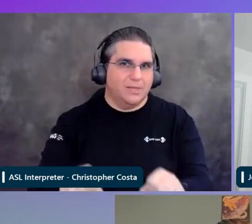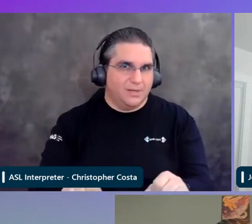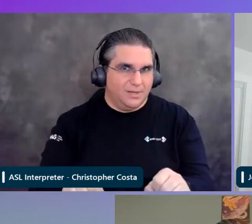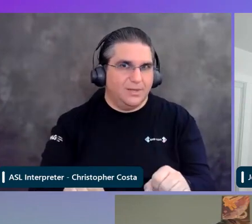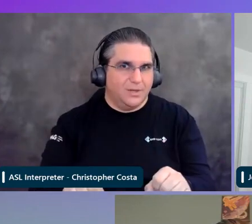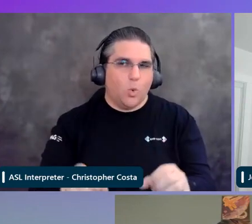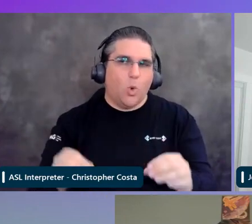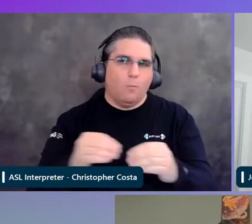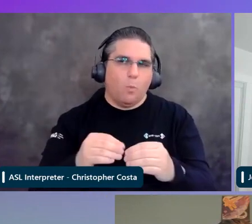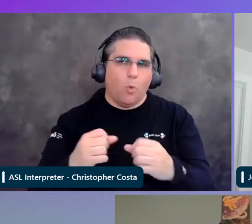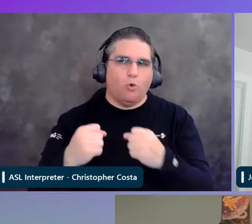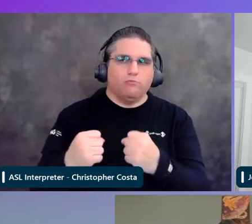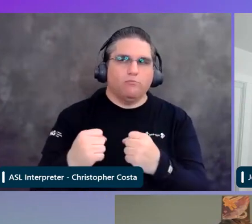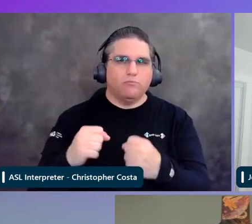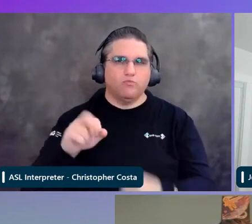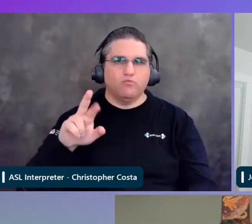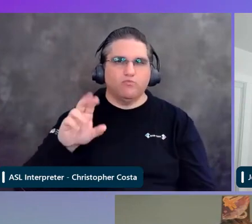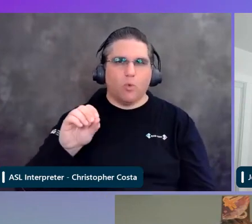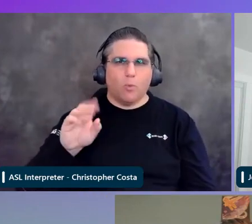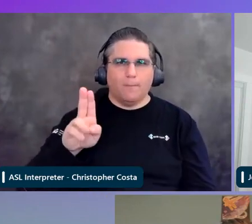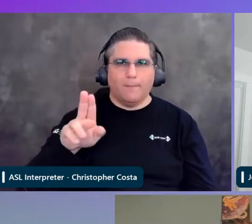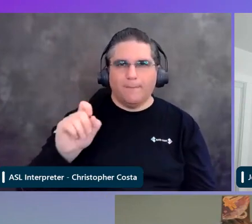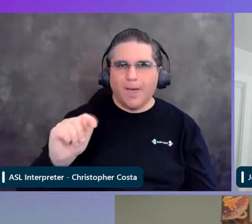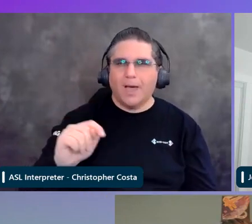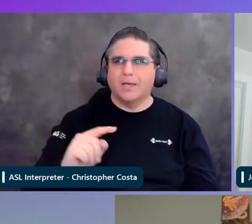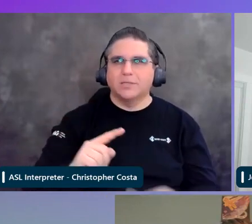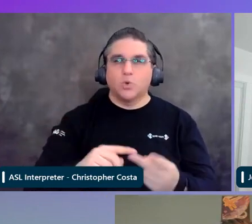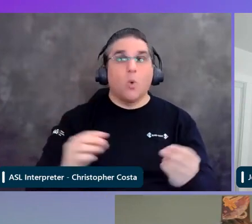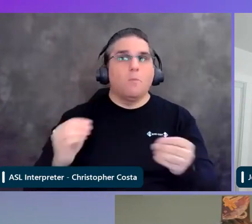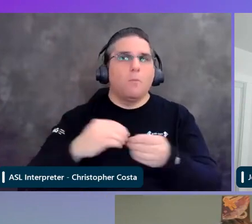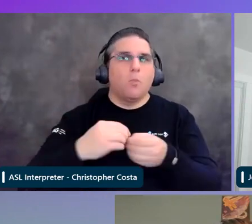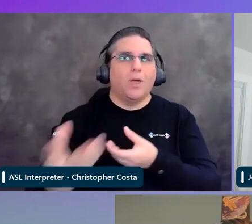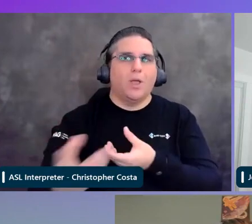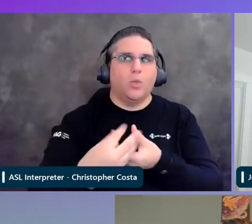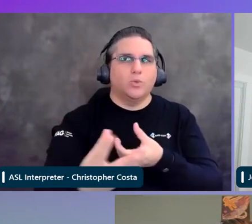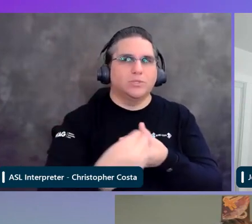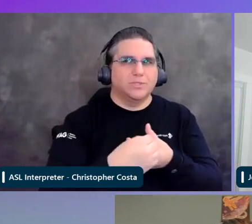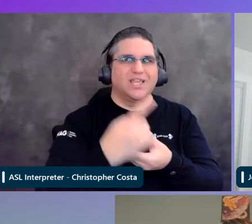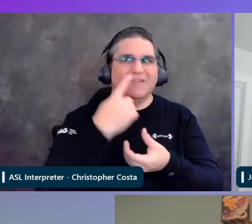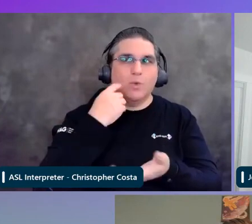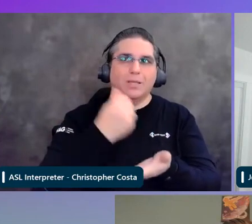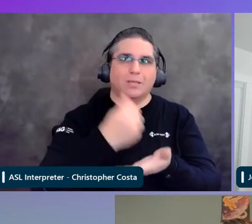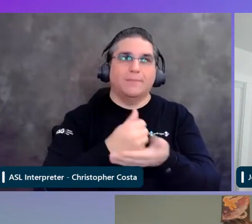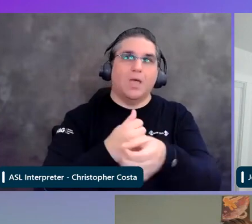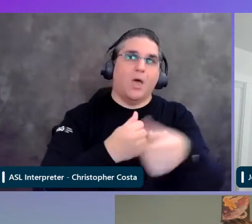more robust or this is, um, more inclusive because it helps with